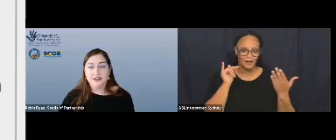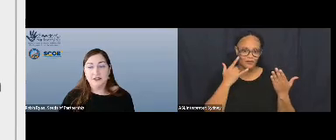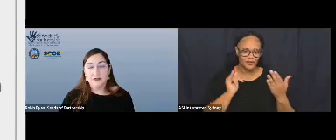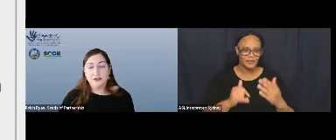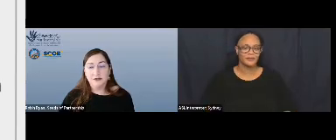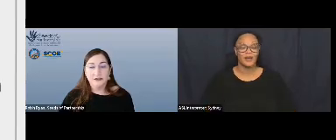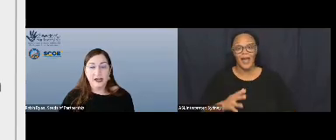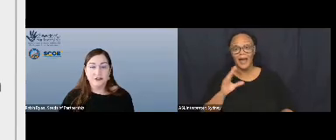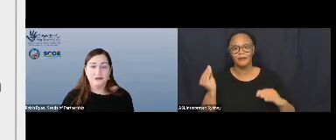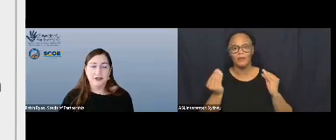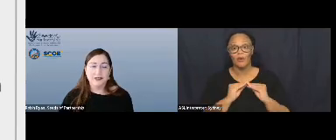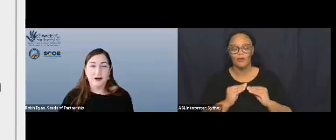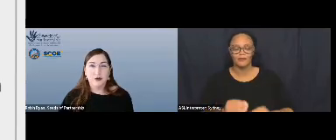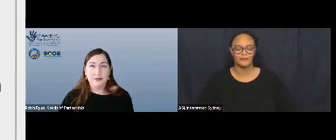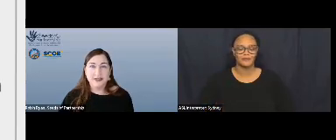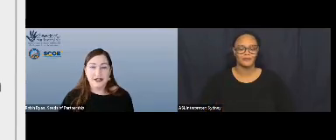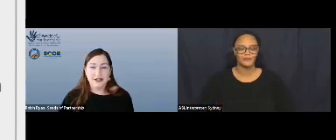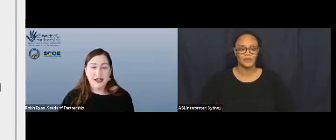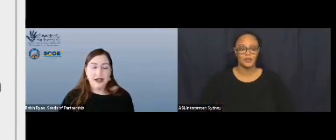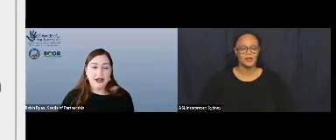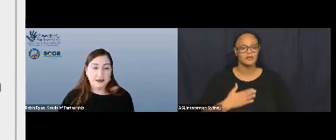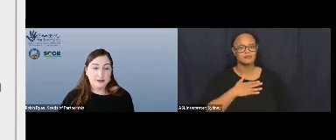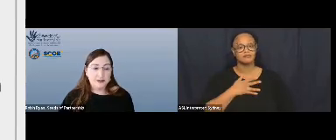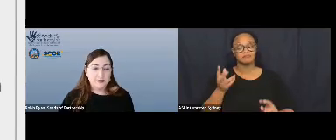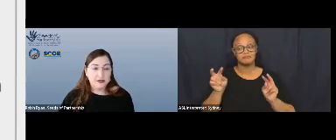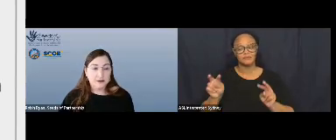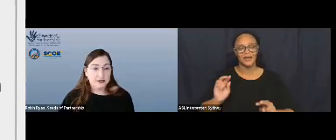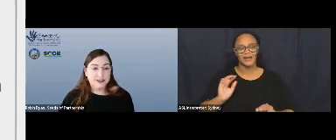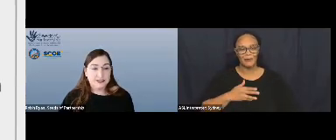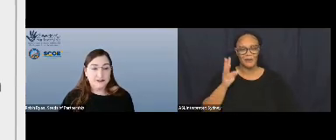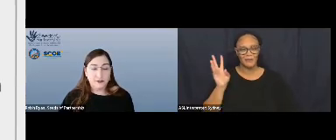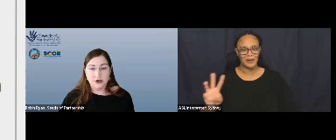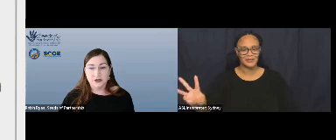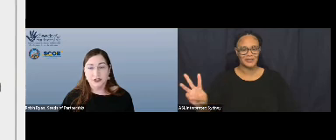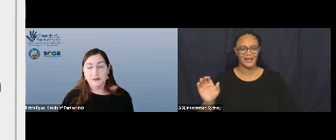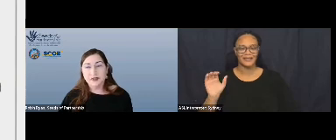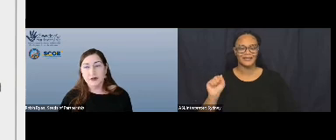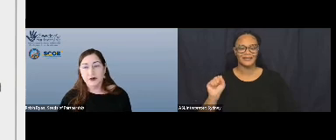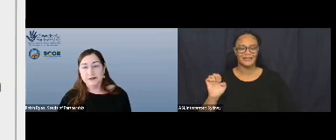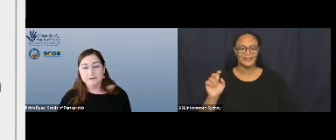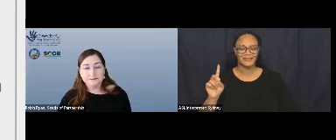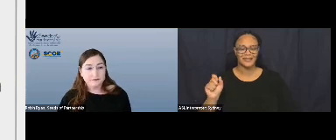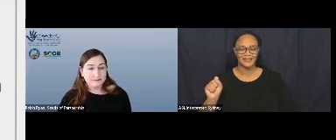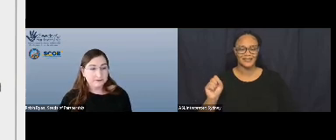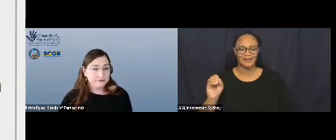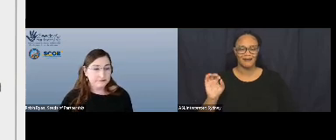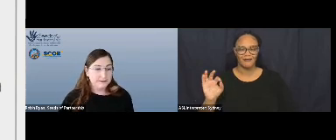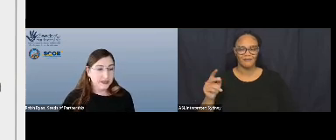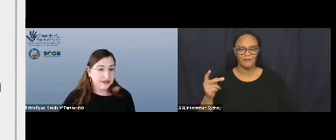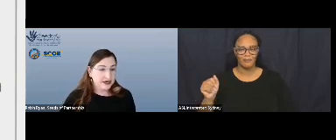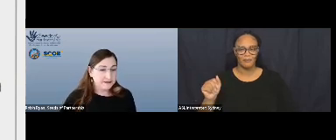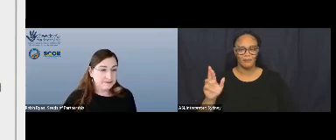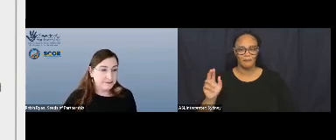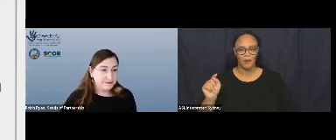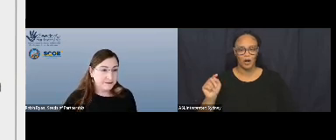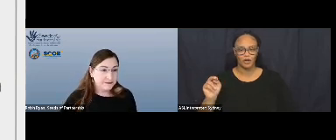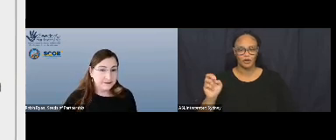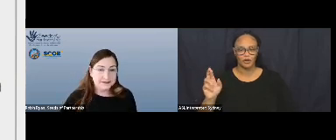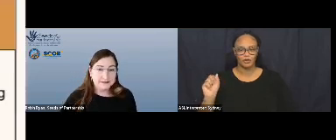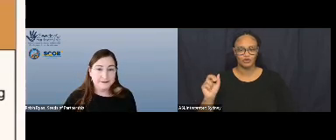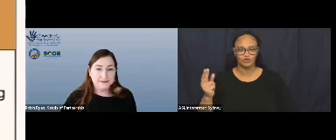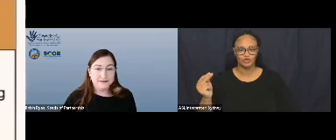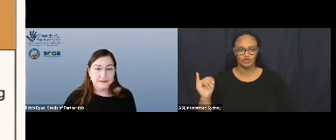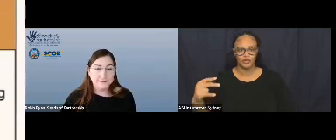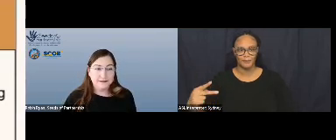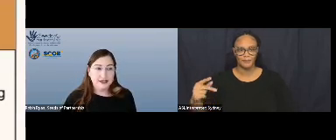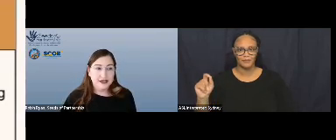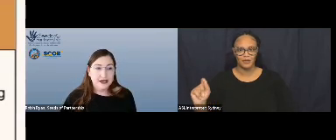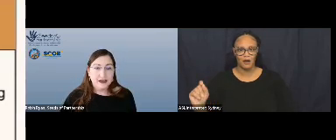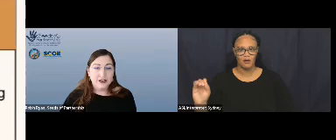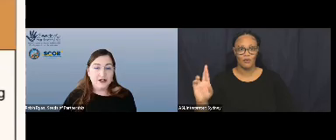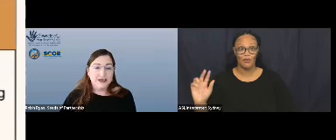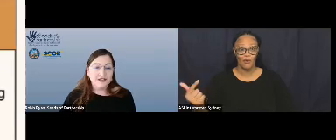resources, we do invite you to visit our website at www. seedsofpartnership.org. Next slide. In our